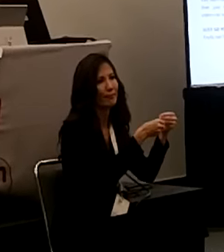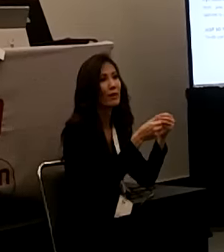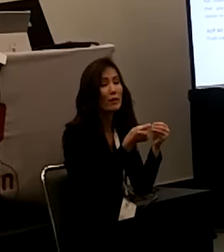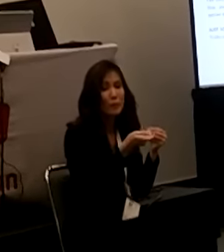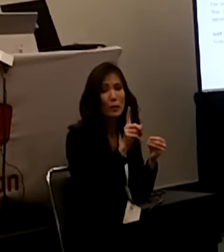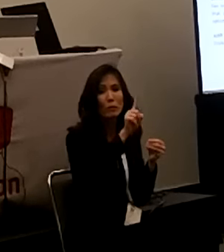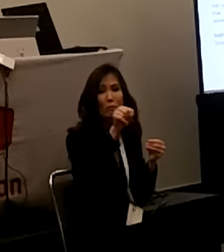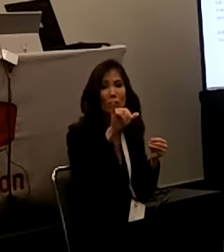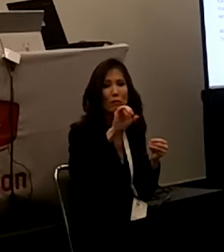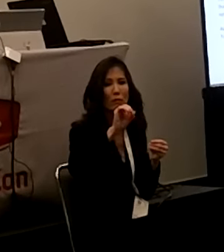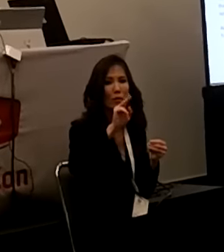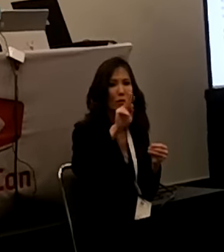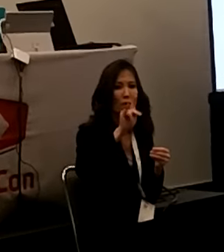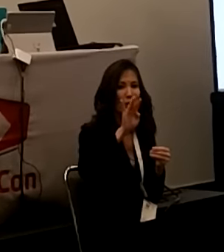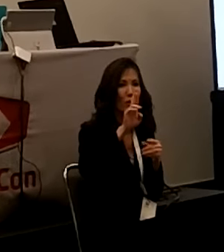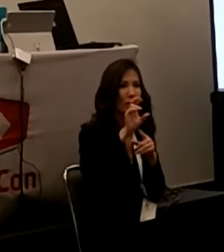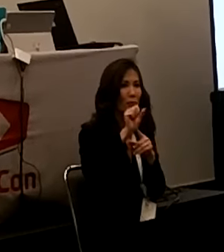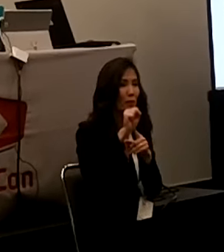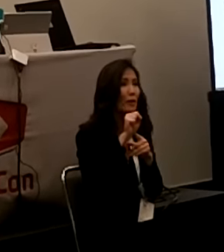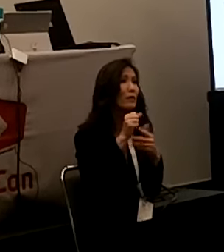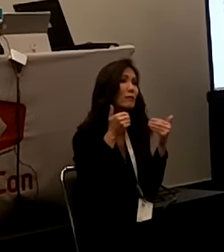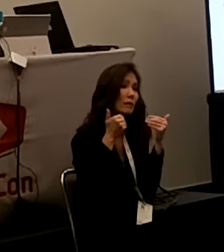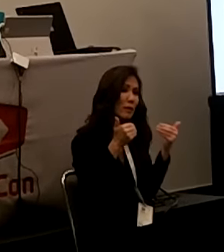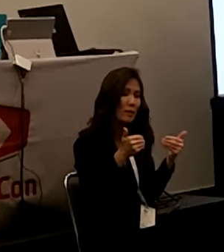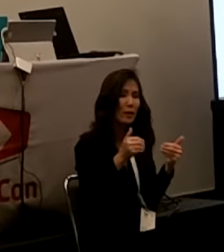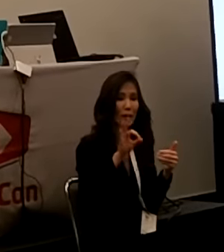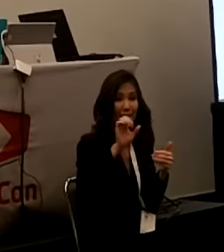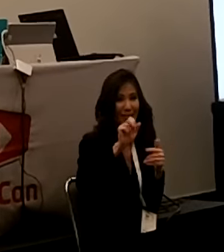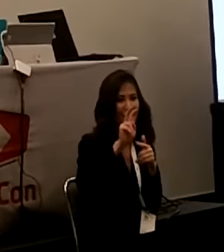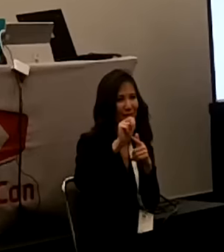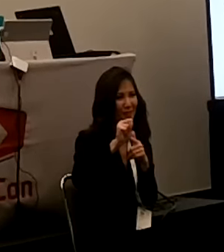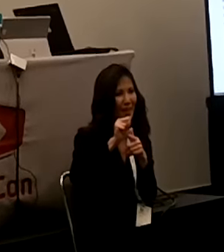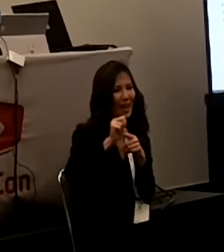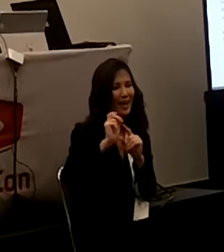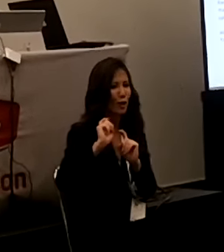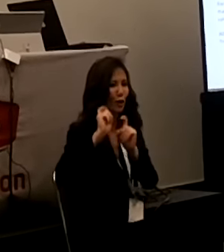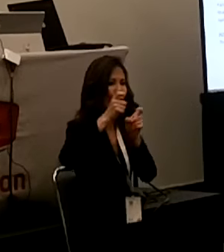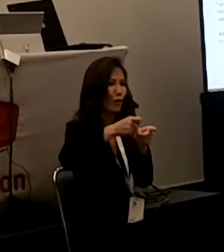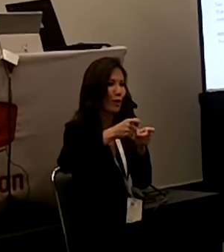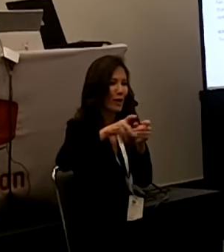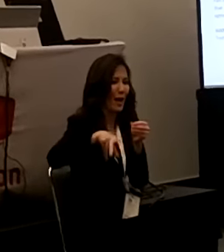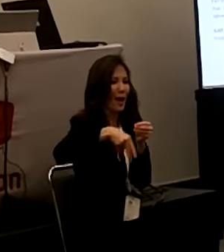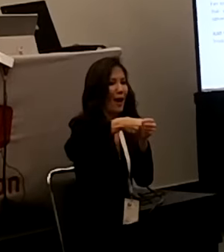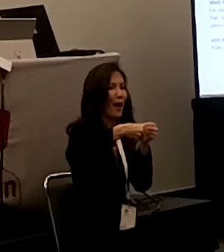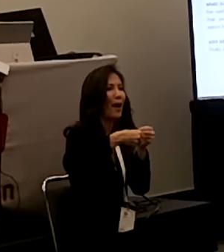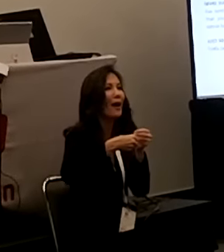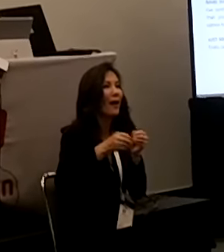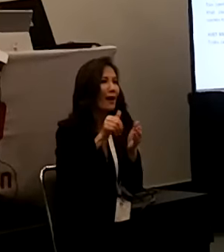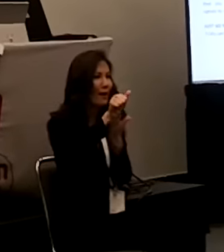that do fan contribution subtitles, which I love, I'm onboard because we know there's a lot of YouTubers that,